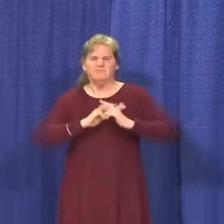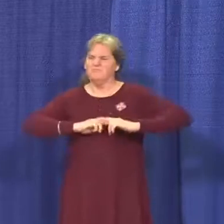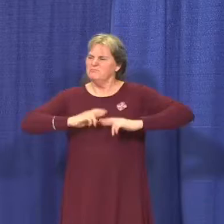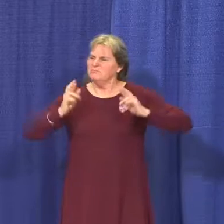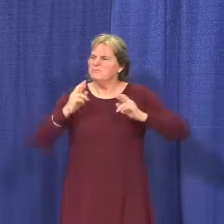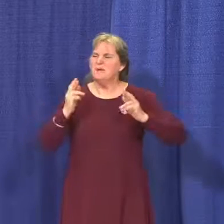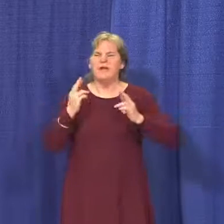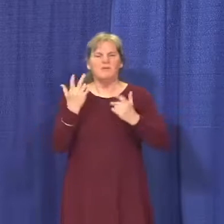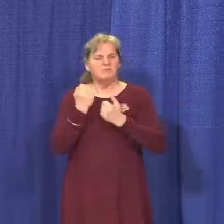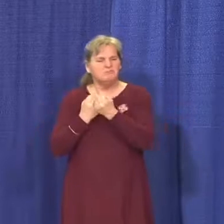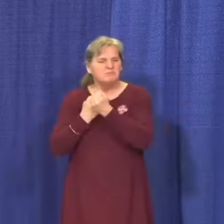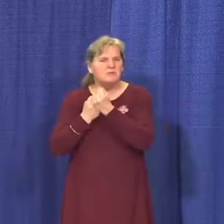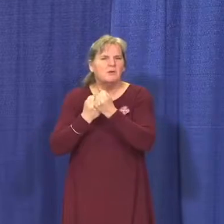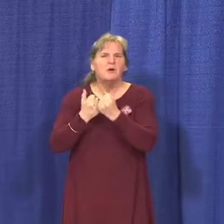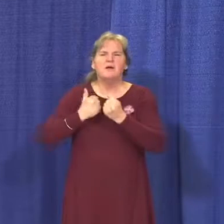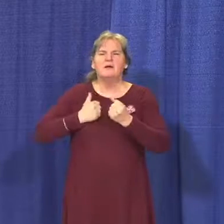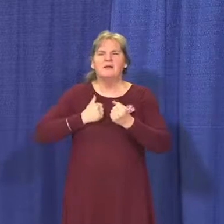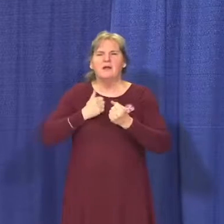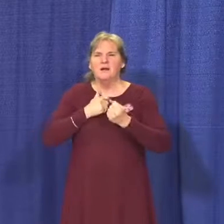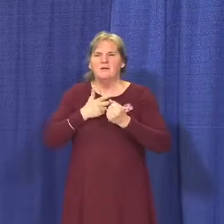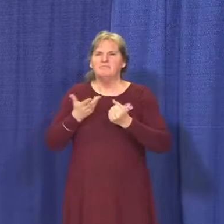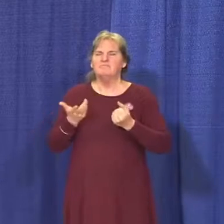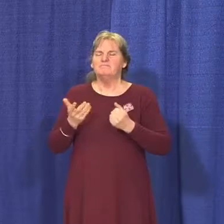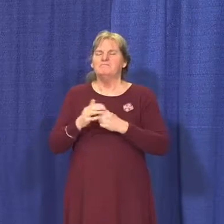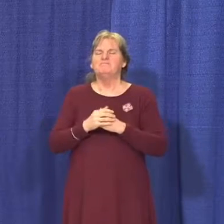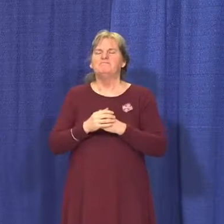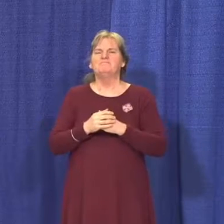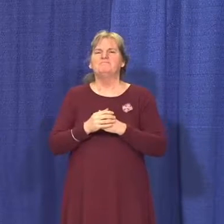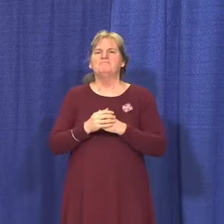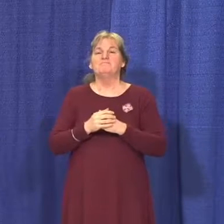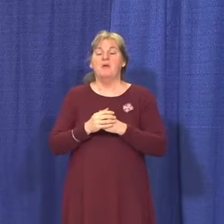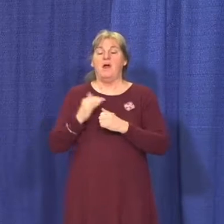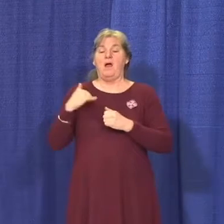that no Canadian is left behind. Through our national housing